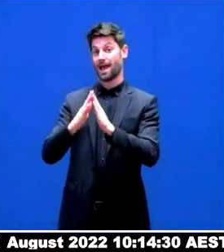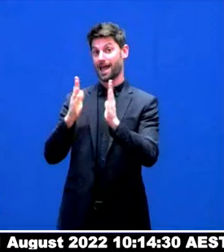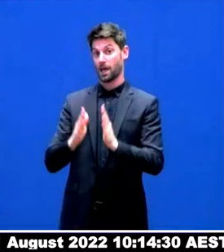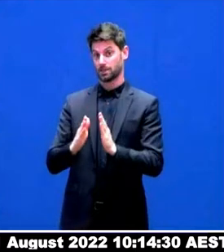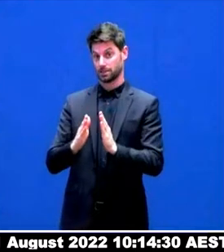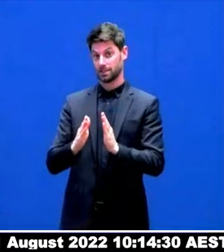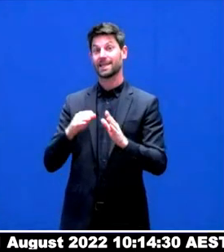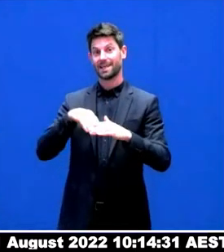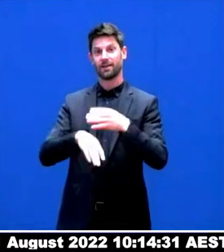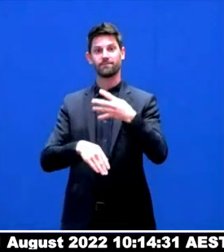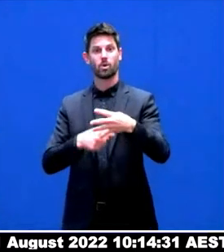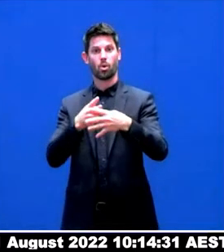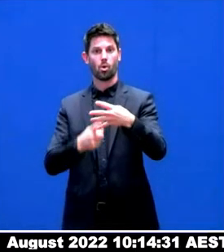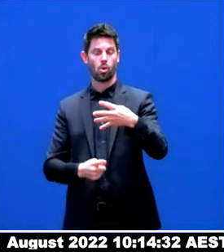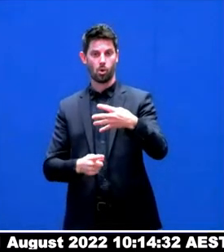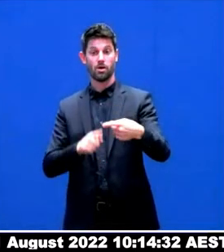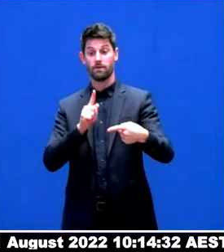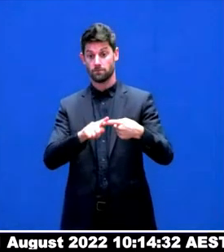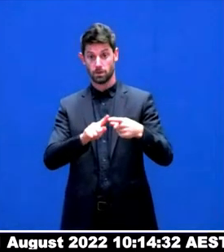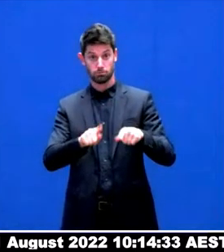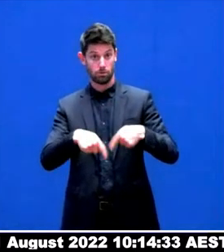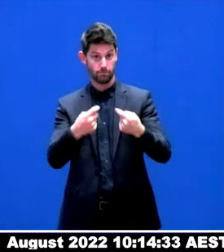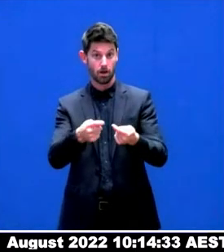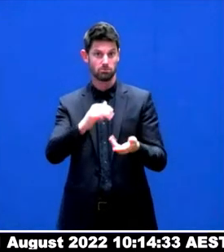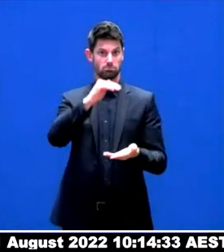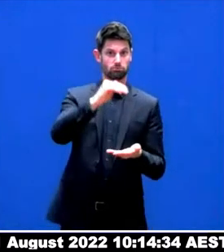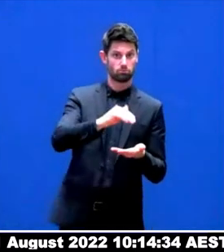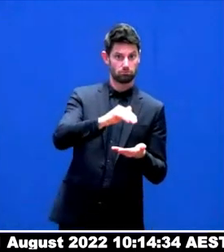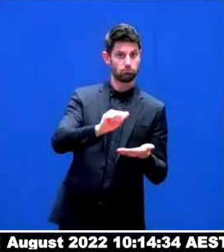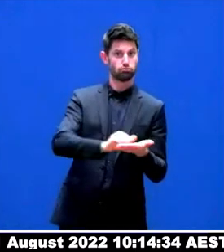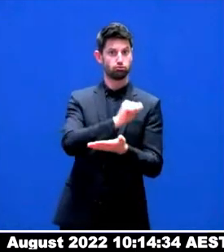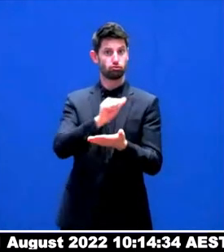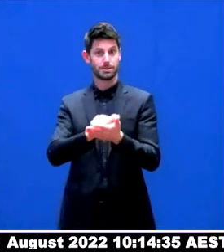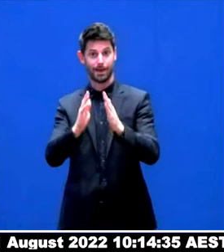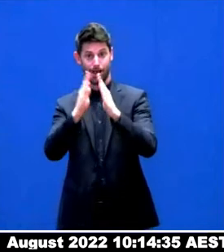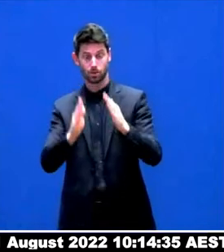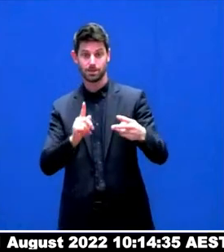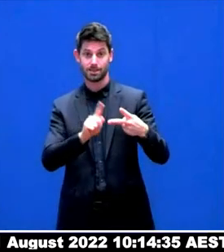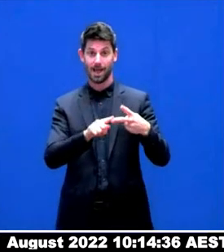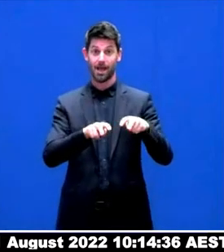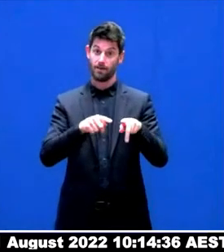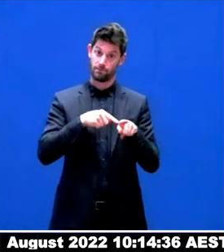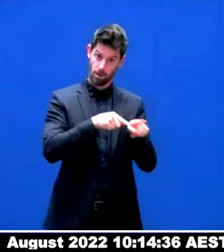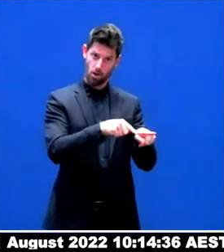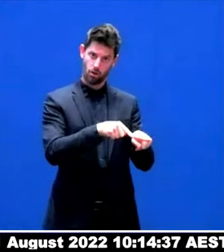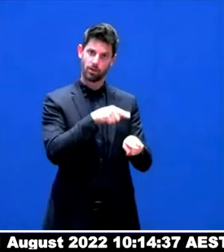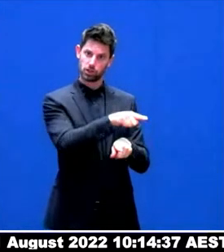areas: provision of social and affordable housing; action under the Strategy; the